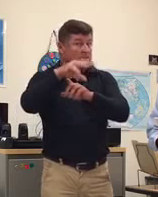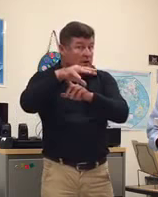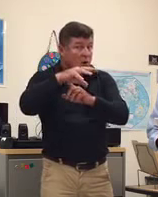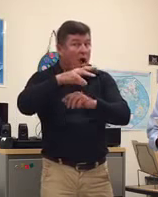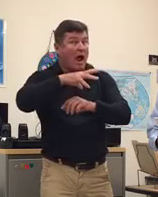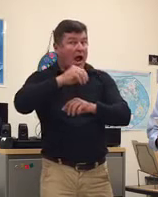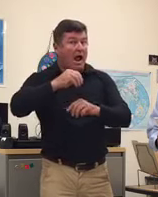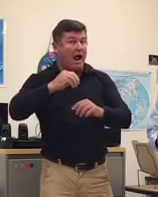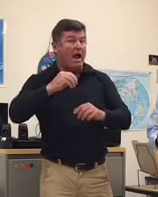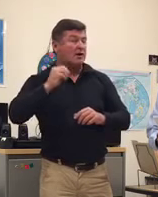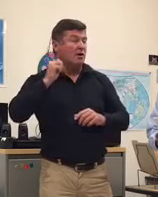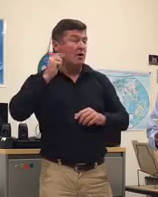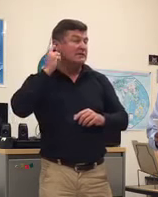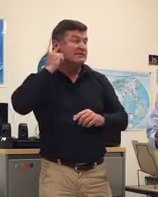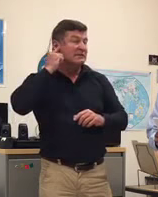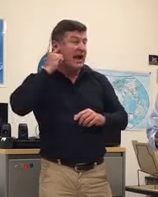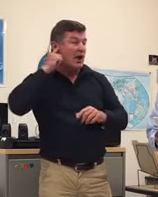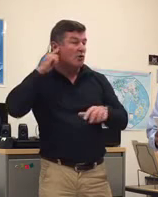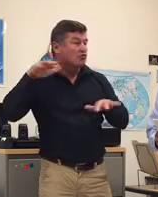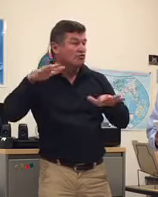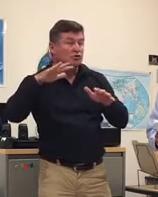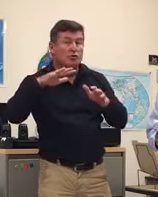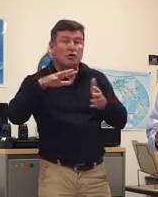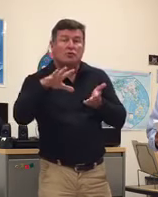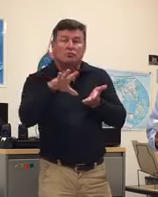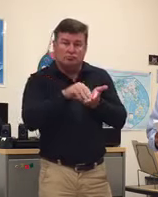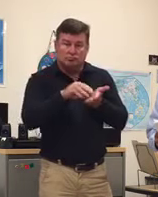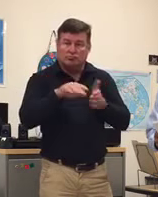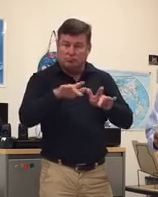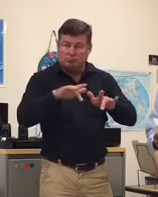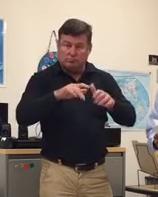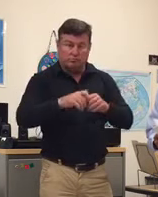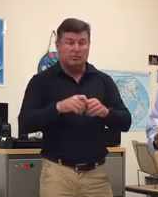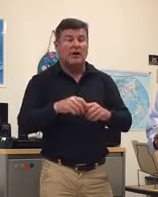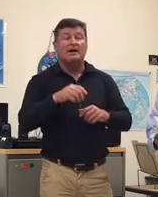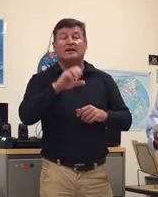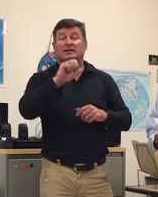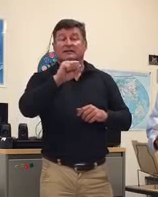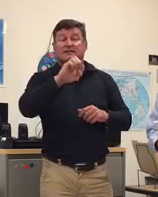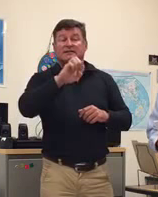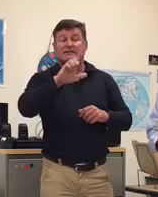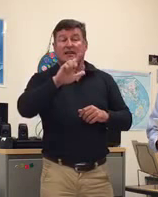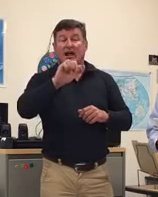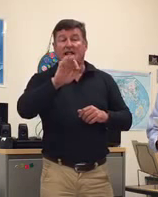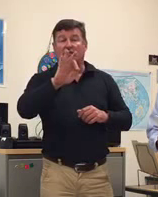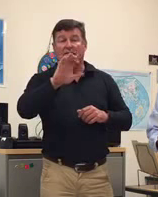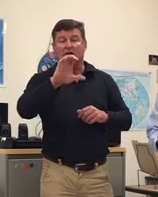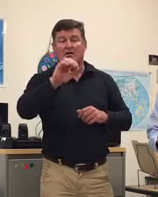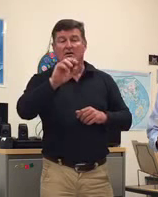and there will be video and audio surveillance of students with disabilities. Those are self contained classrooms.